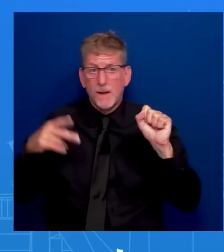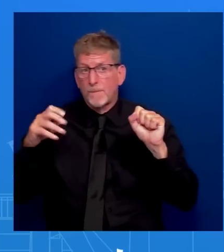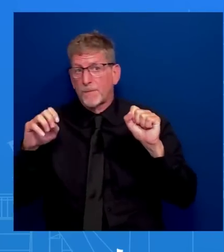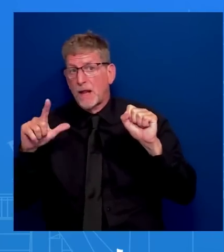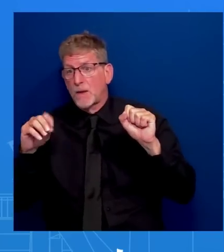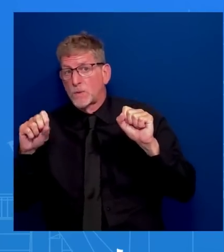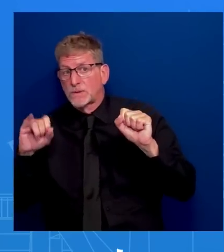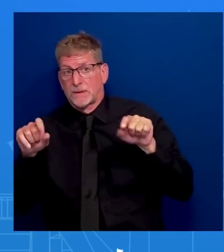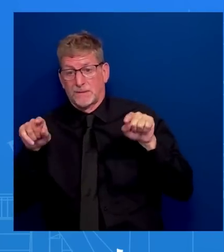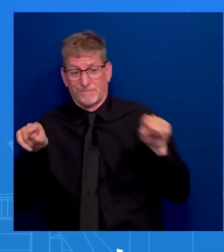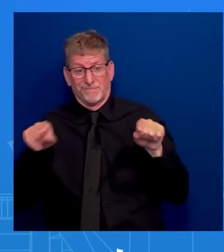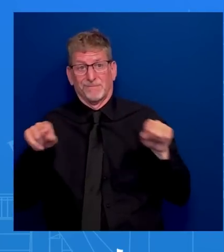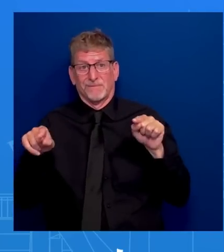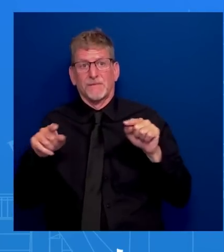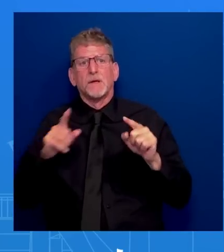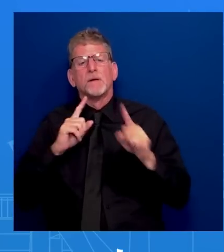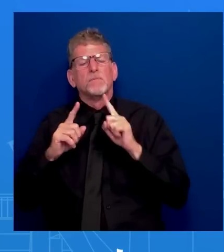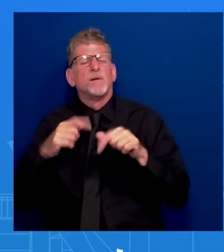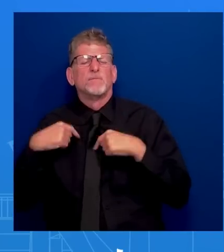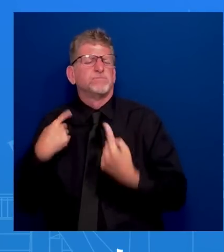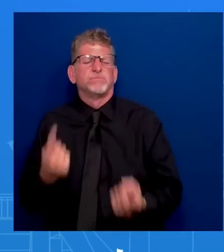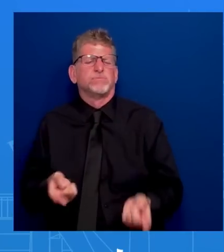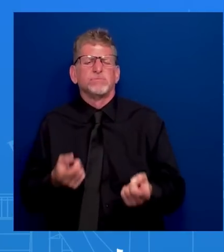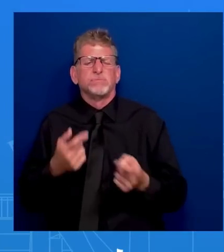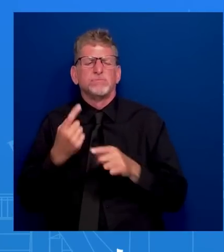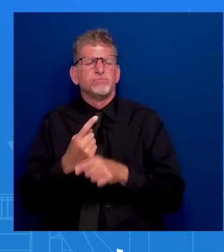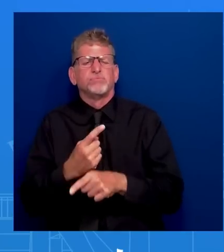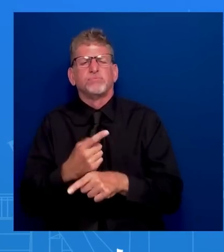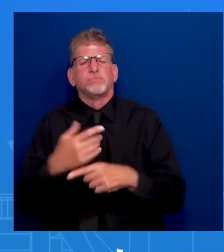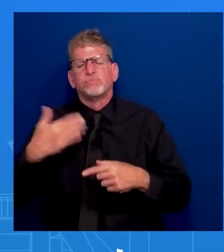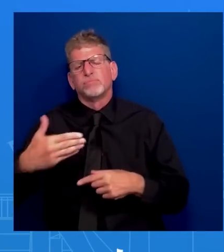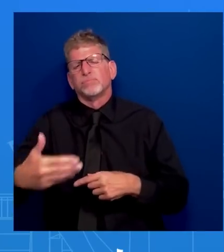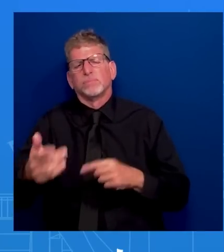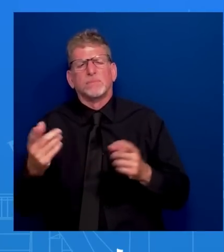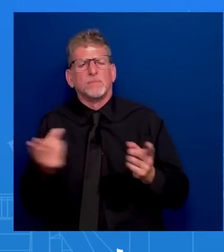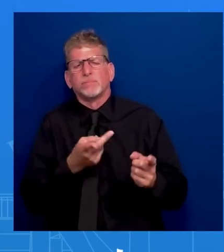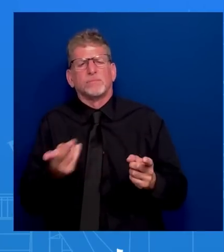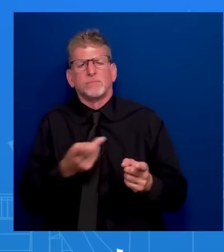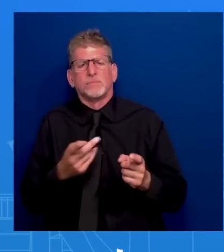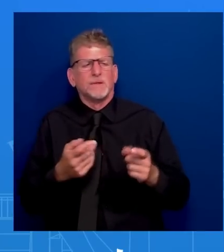I don't have anything specific to read out about any recent conversation on her trip.